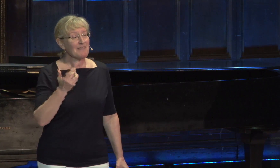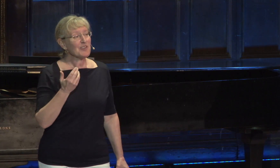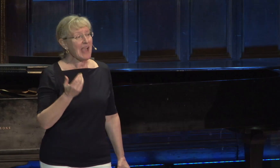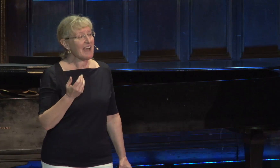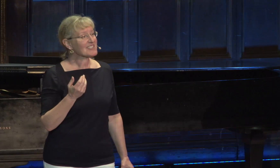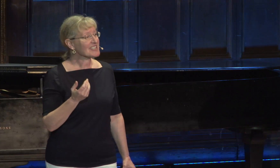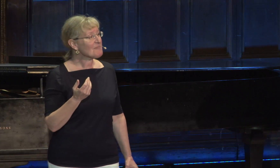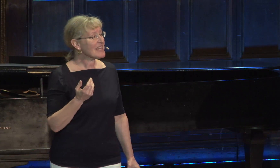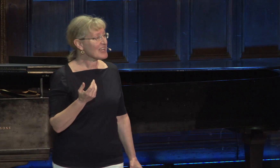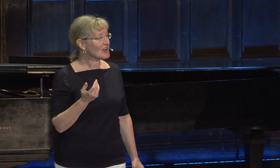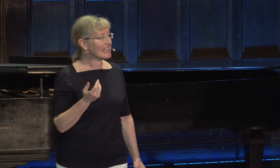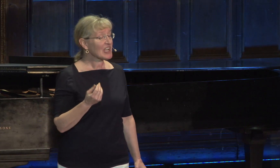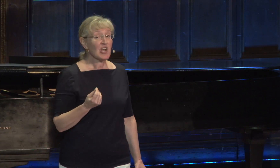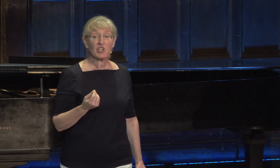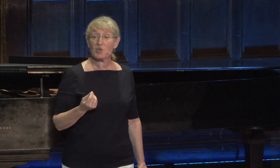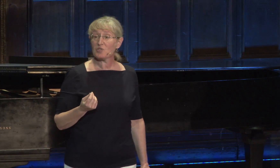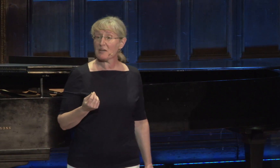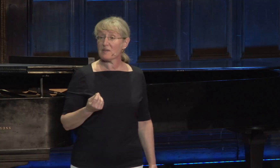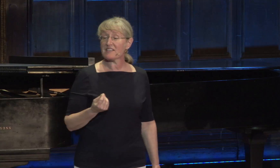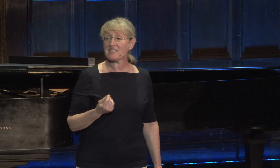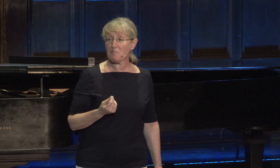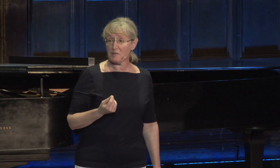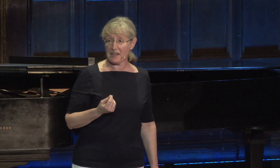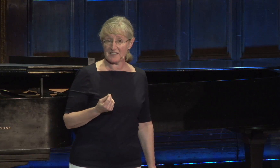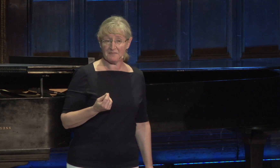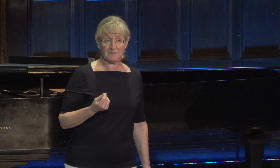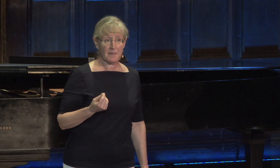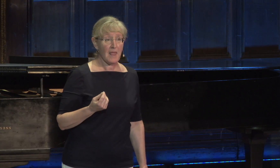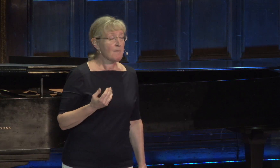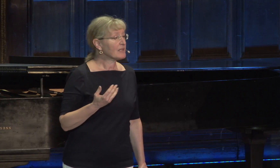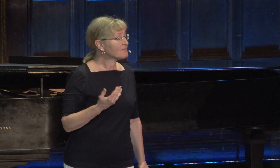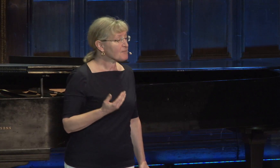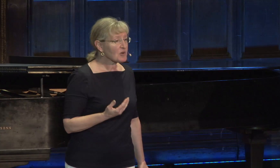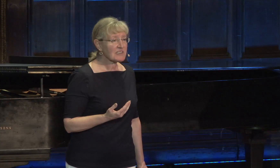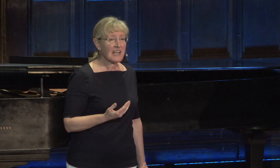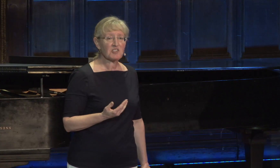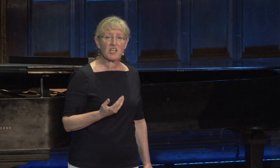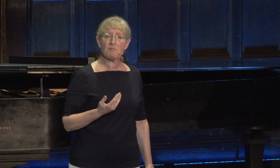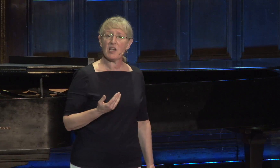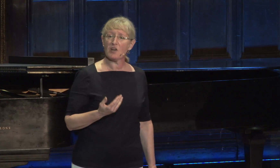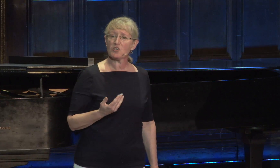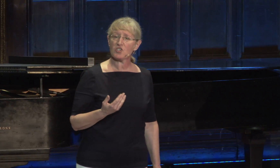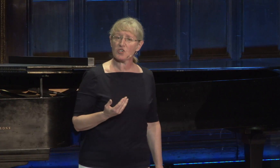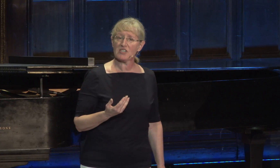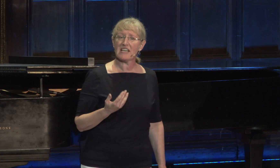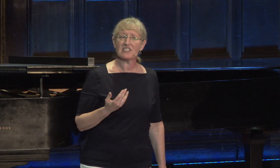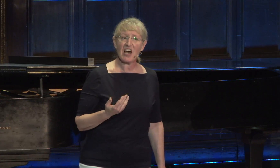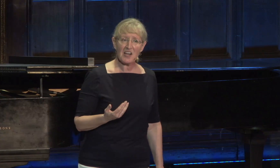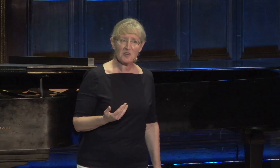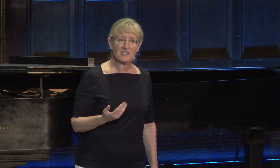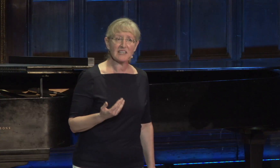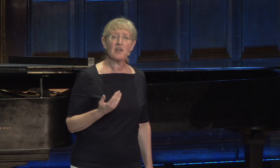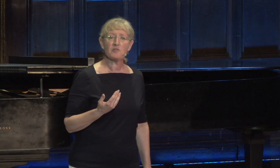If you have some hearing, cues can be a supplement. But spoken language can be understood entirely